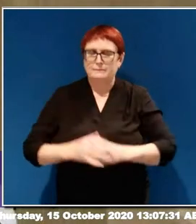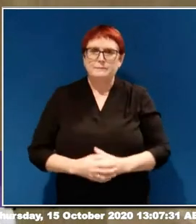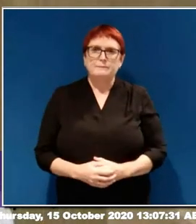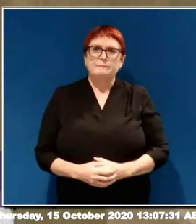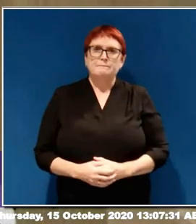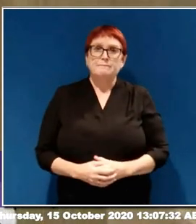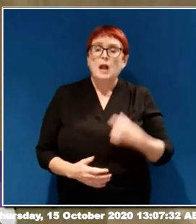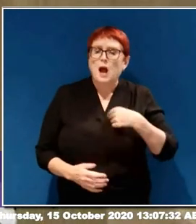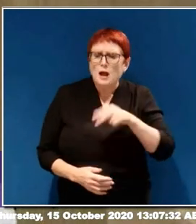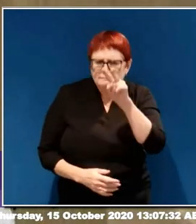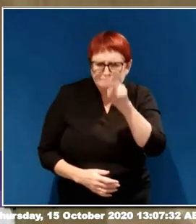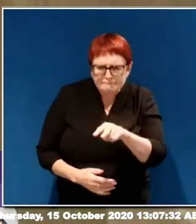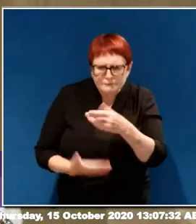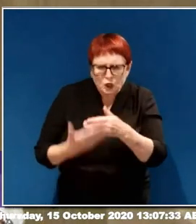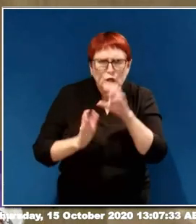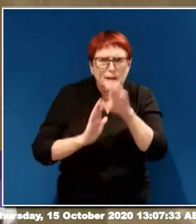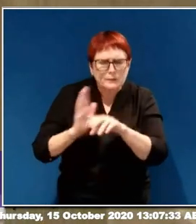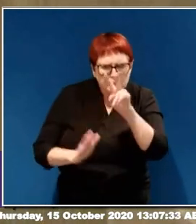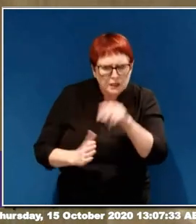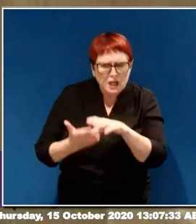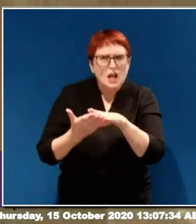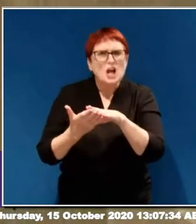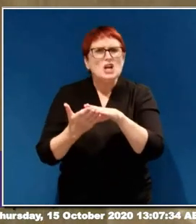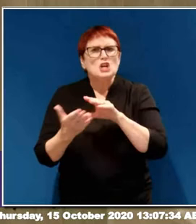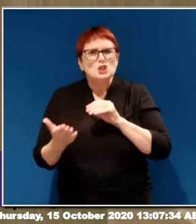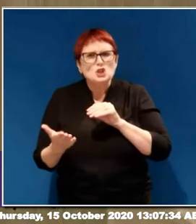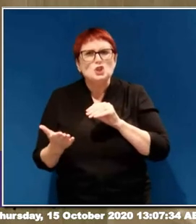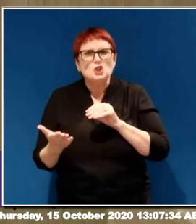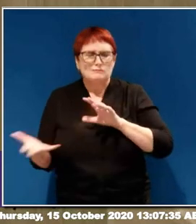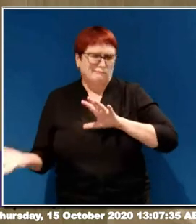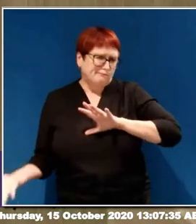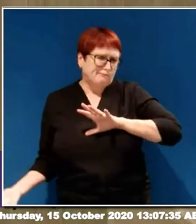what they call trashing the classroom, throwing everything off the shelves.